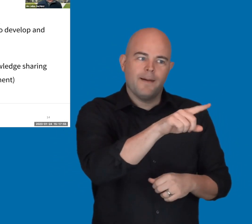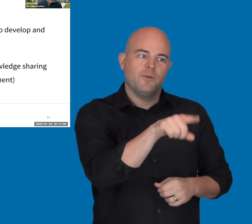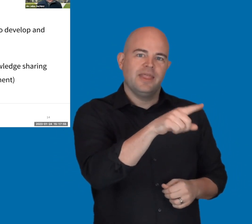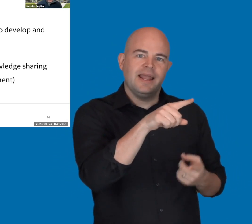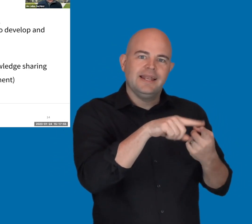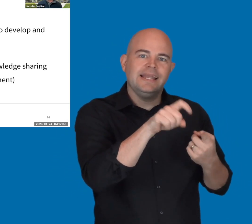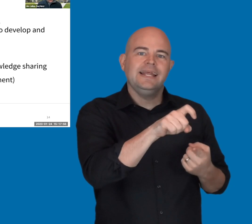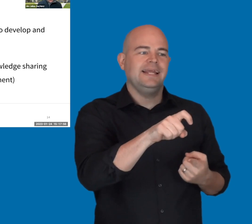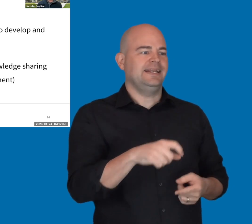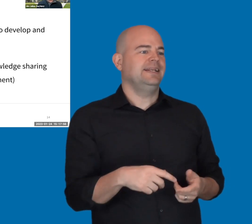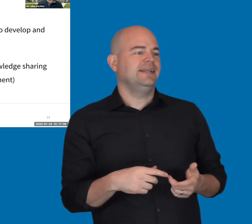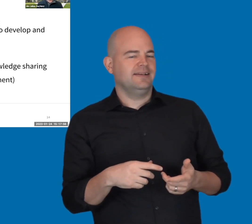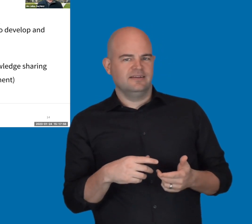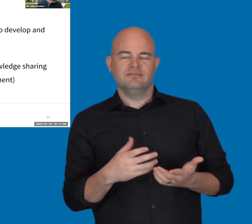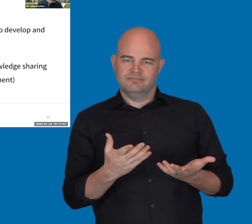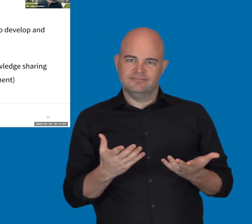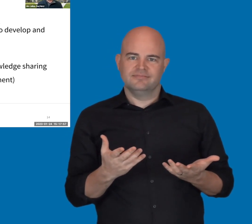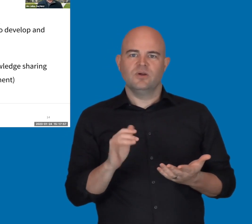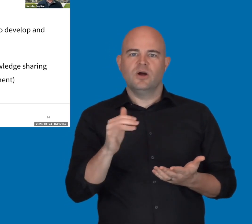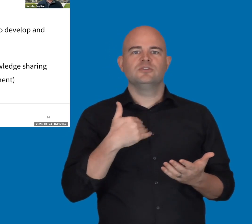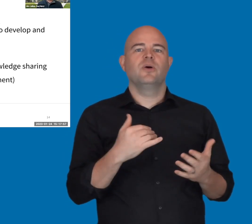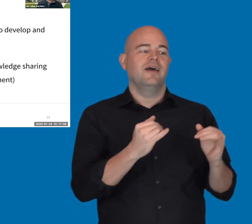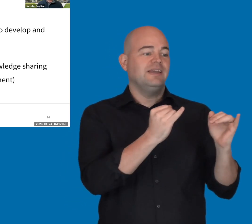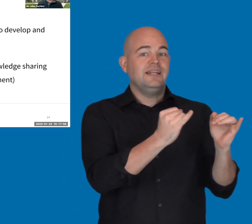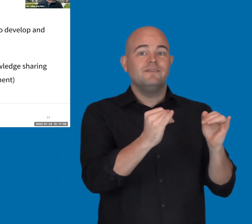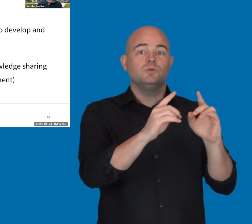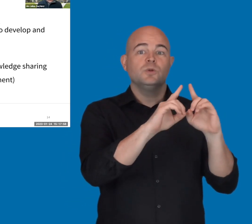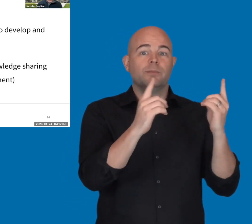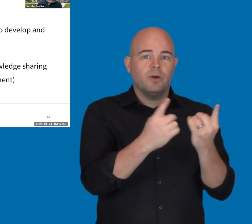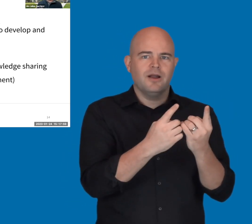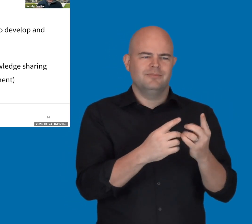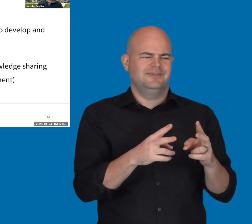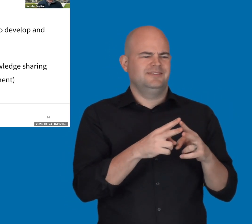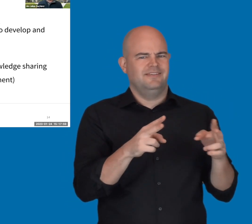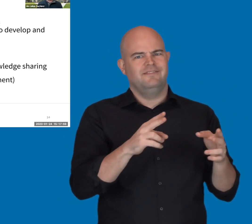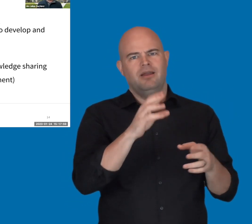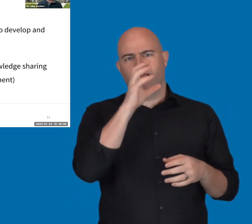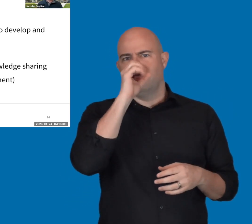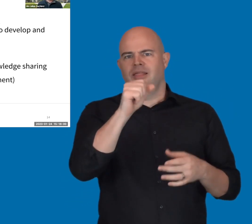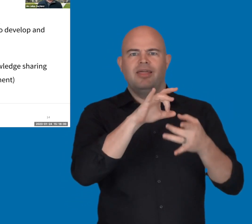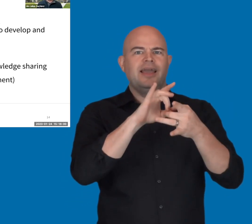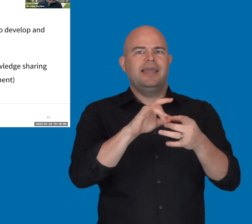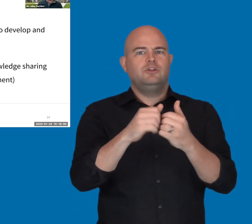but maybe on a very small subset of courses. Mira Costa is kind of taking the other approach,